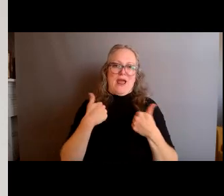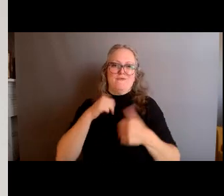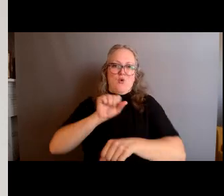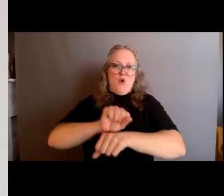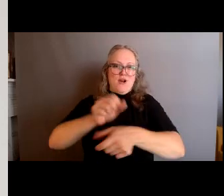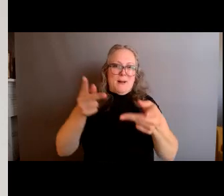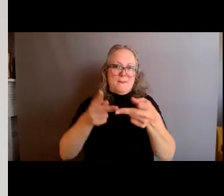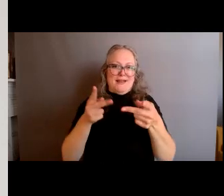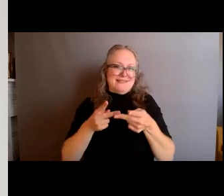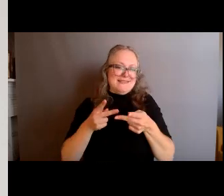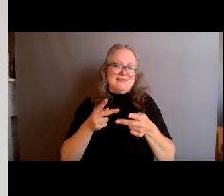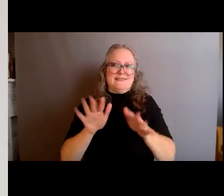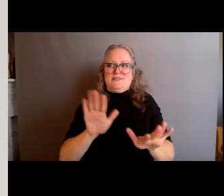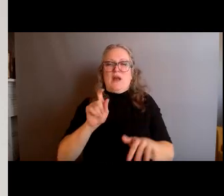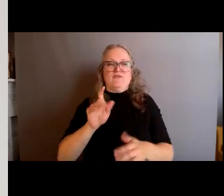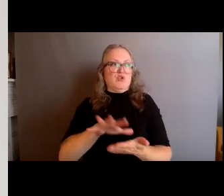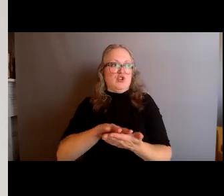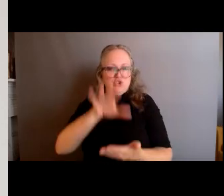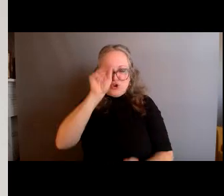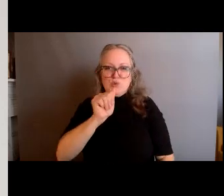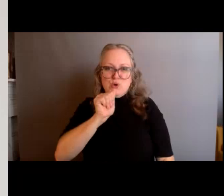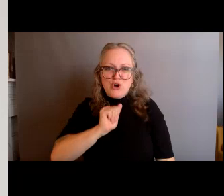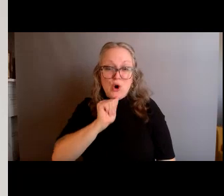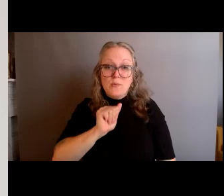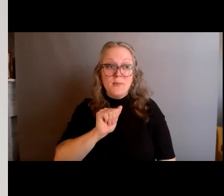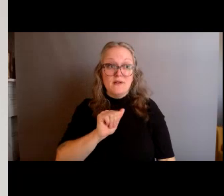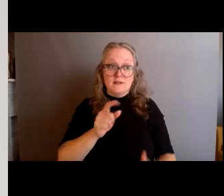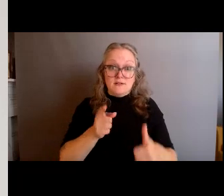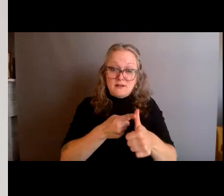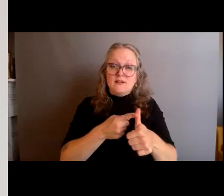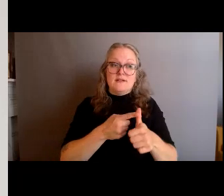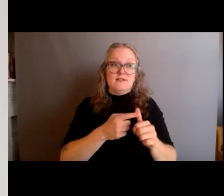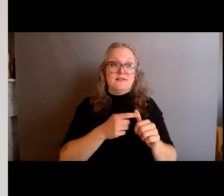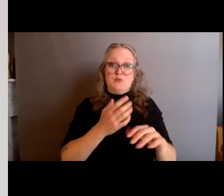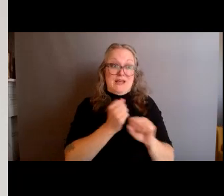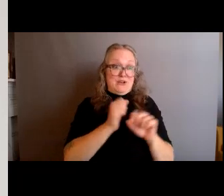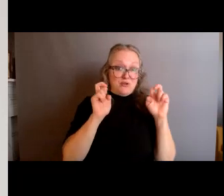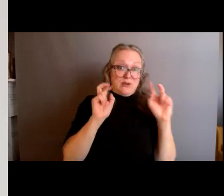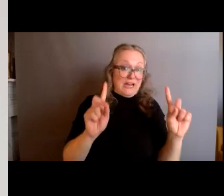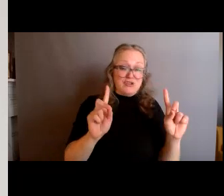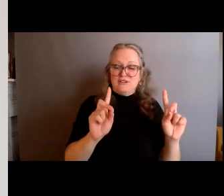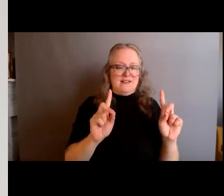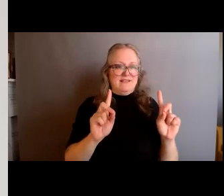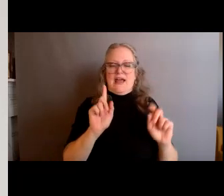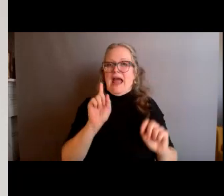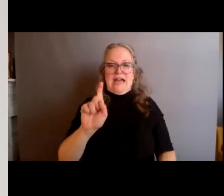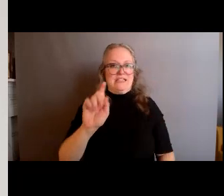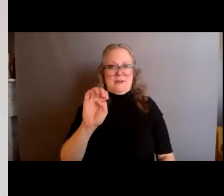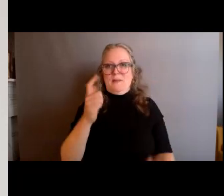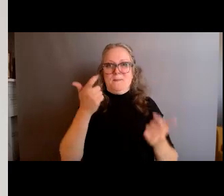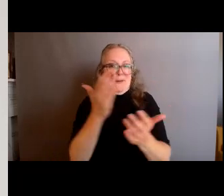You have to learn to kind of cope. But getting your education? You. You. I'm just a big proponent of it going to have it.